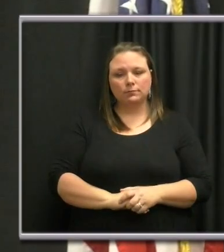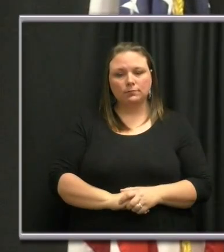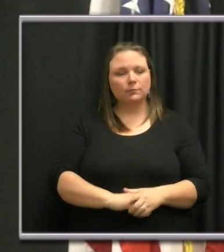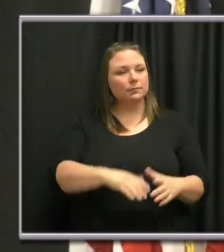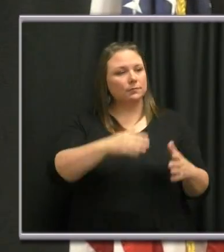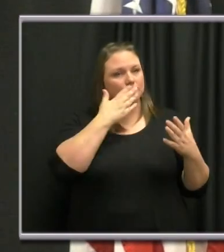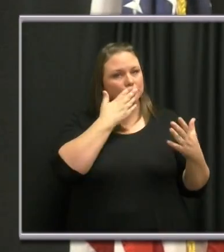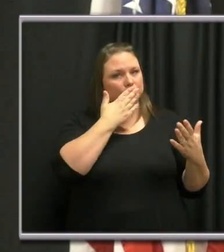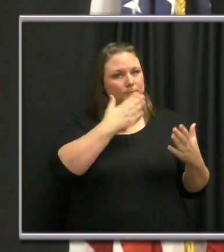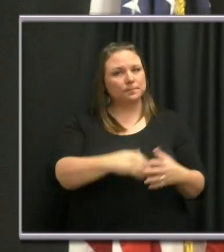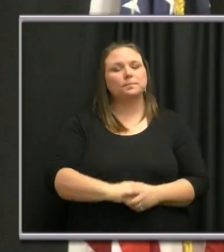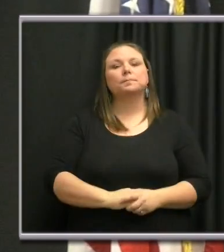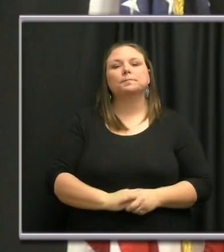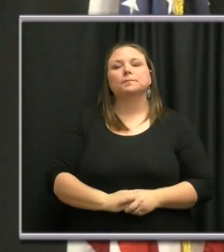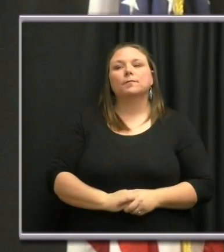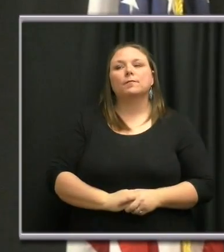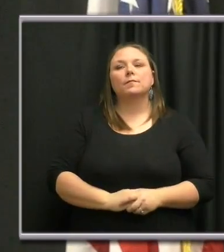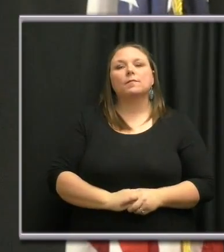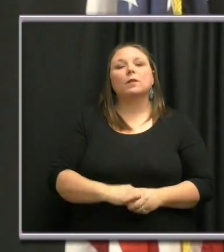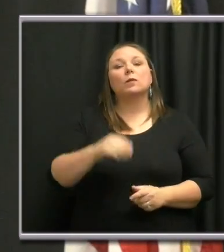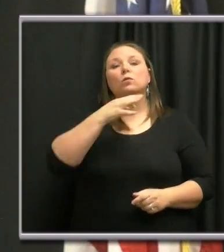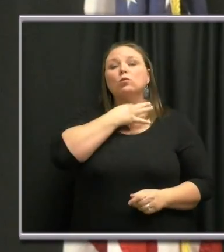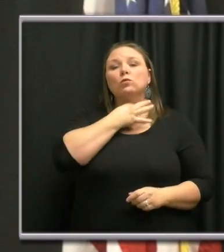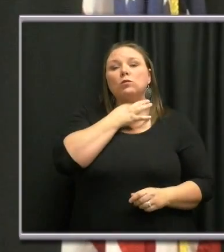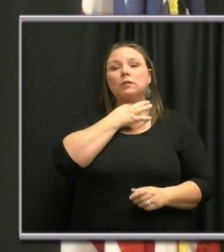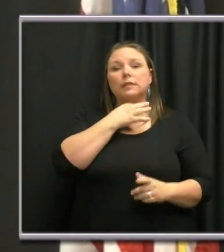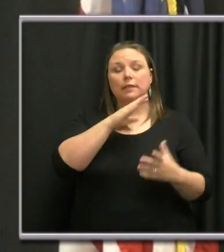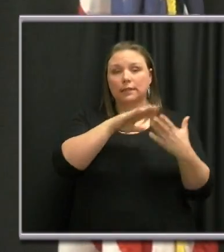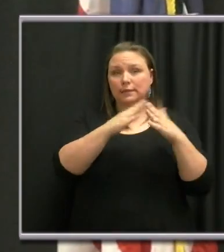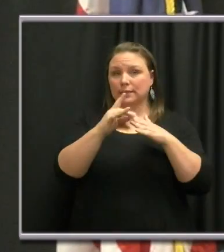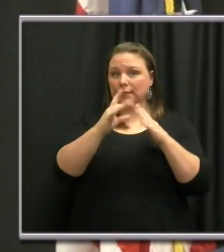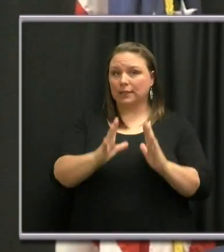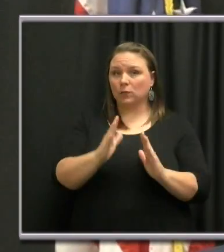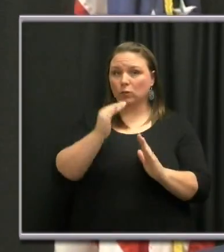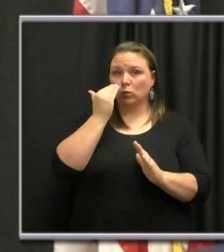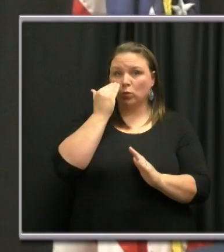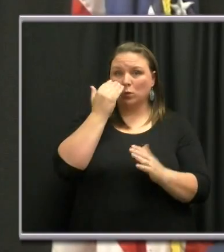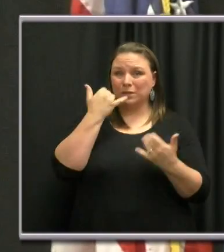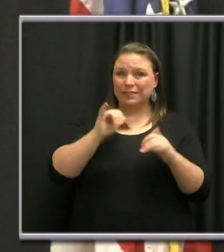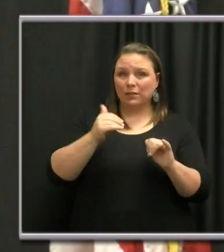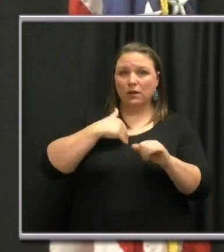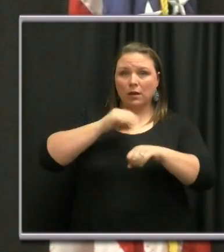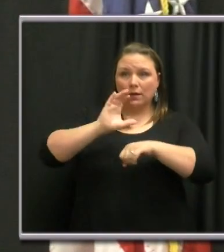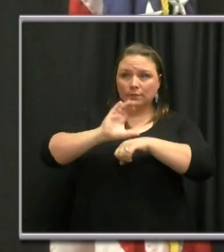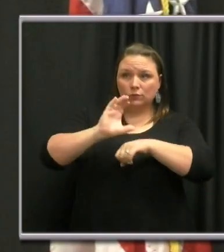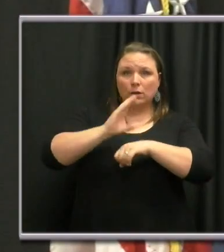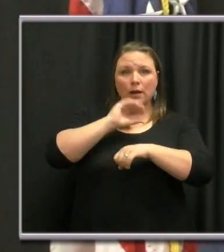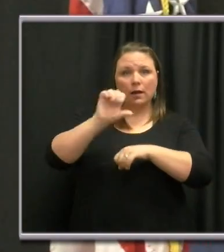HEAD HAULING. I THANK YOU GOOD MORNING I WAS WONDERING DOES